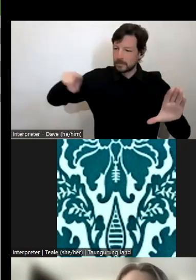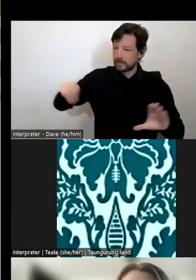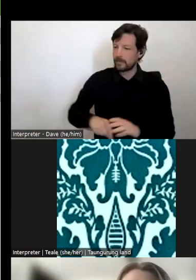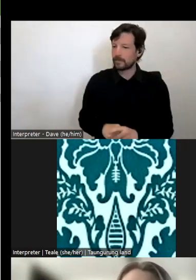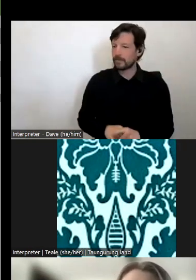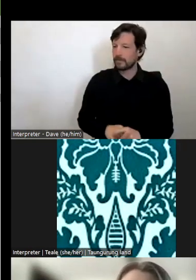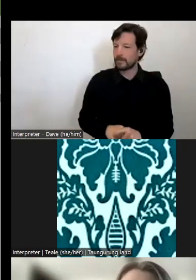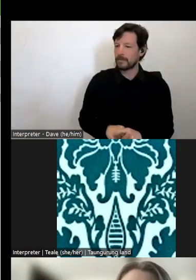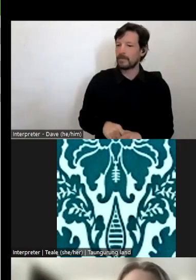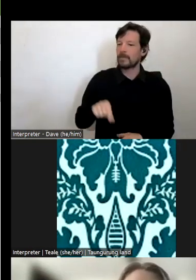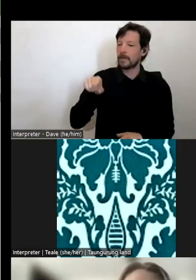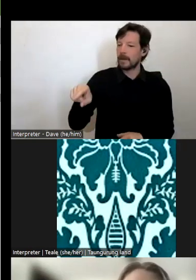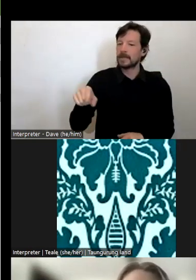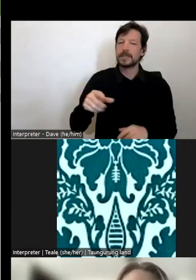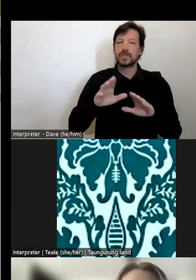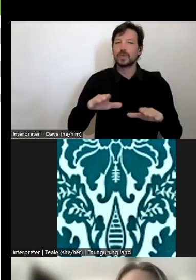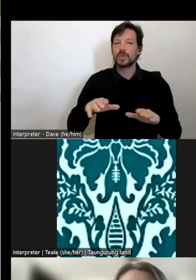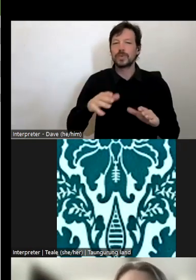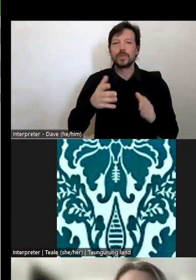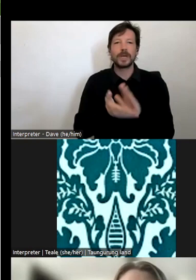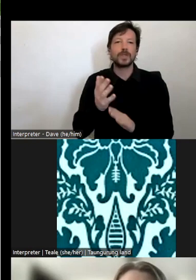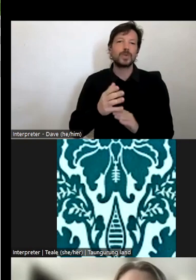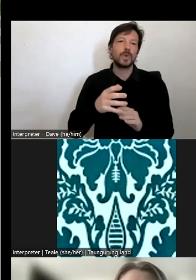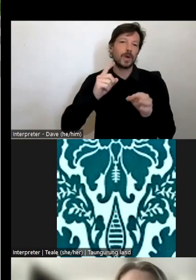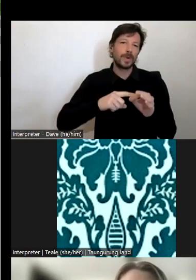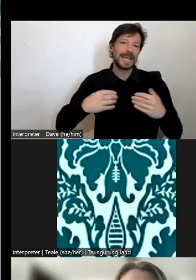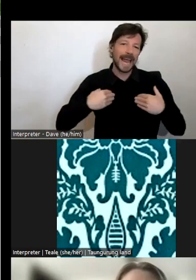through Queensland Health ENT and/or paediatrics clinics